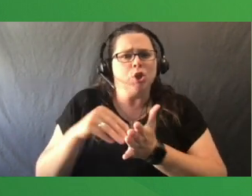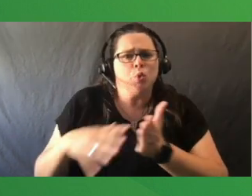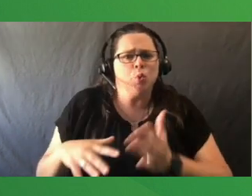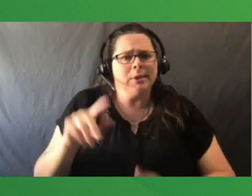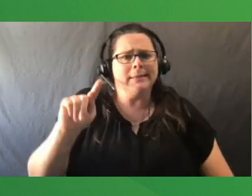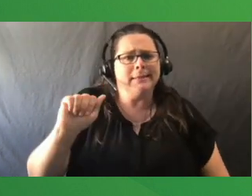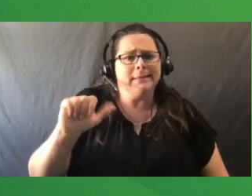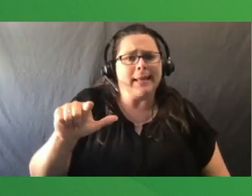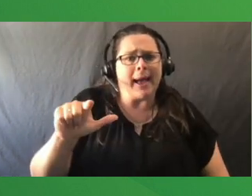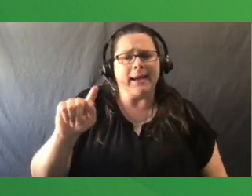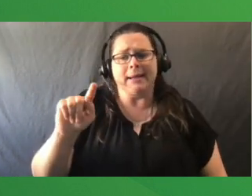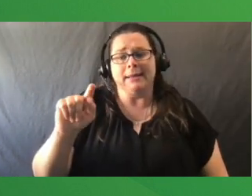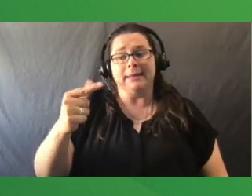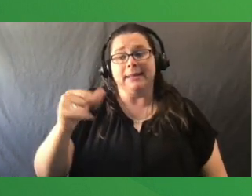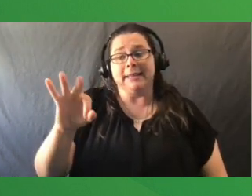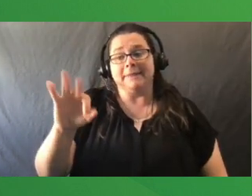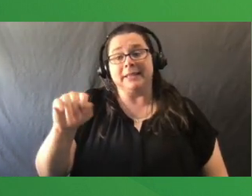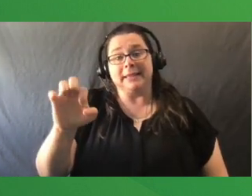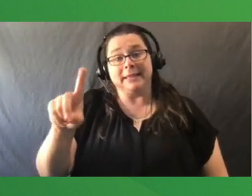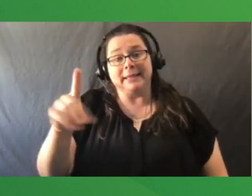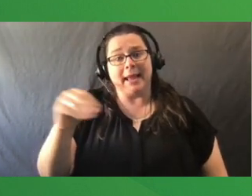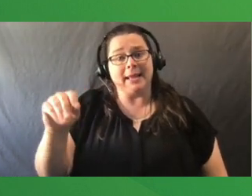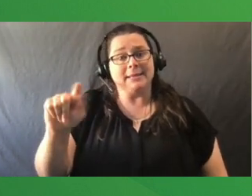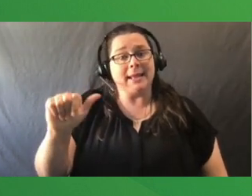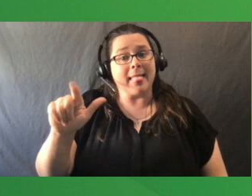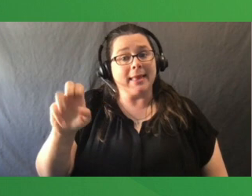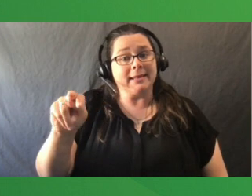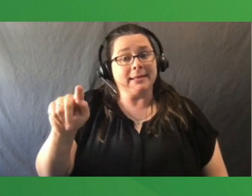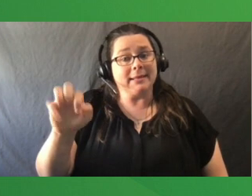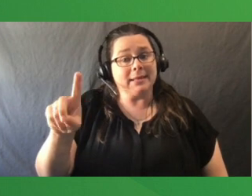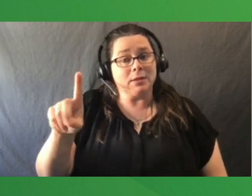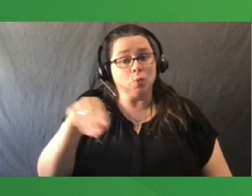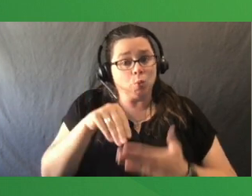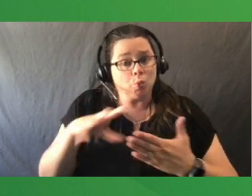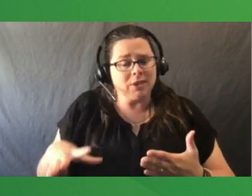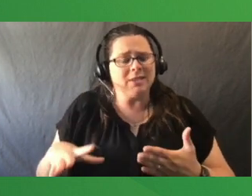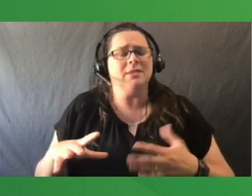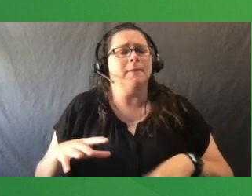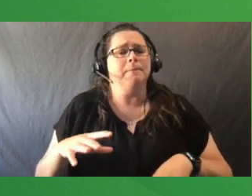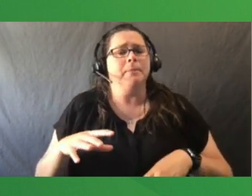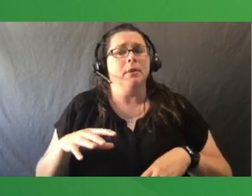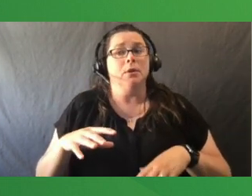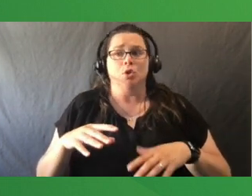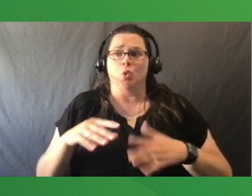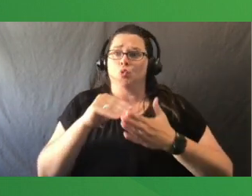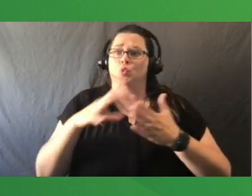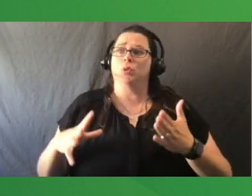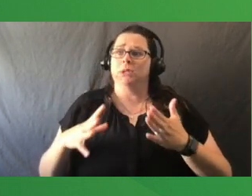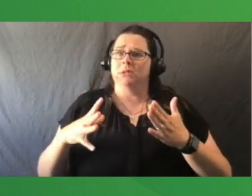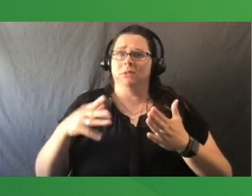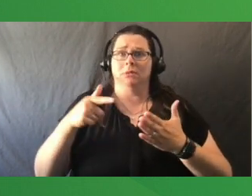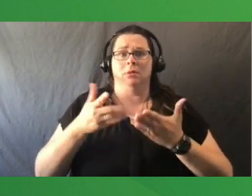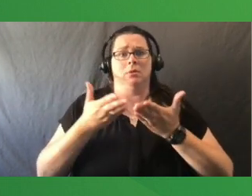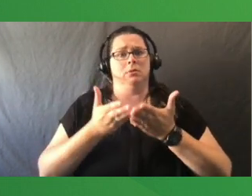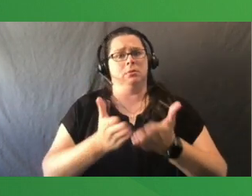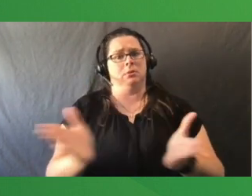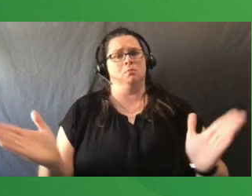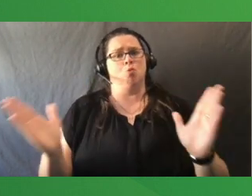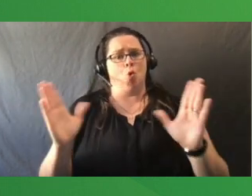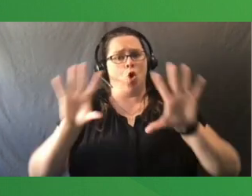So when we talk about all students, we're not talking about trying to only target struggling